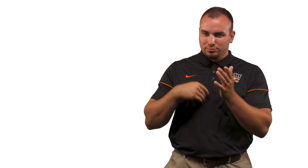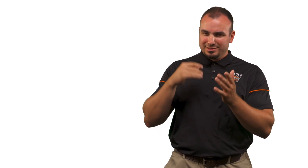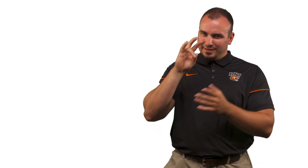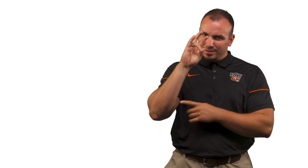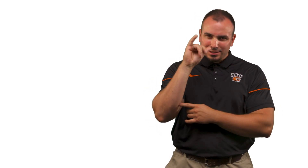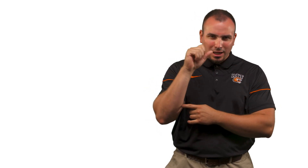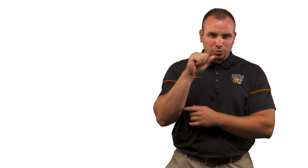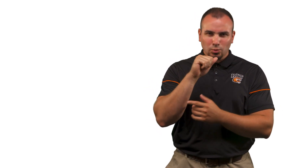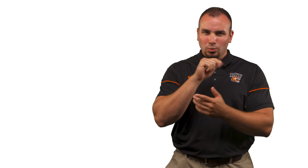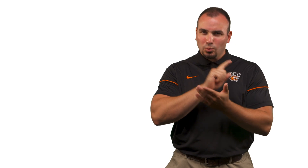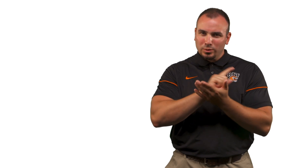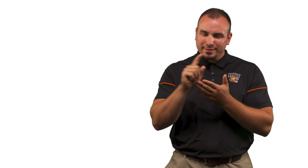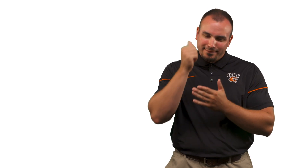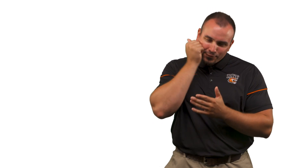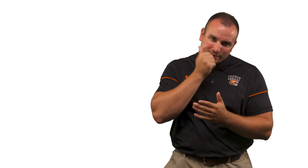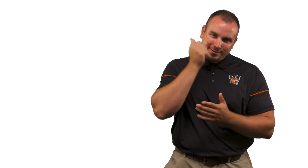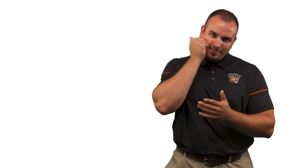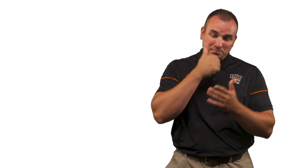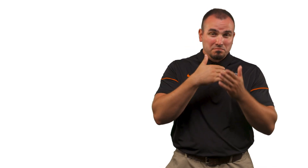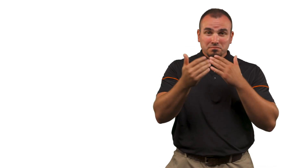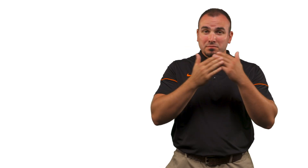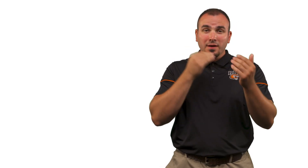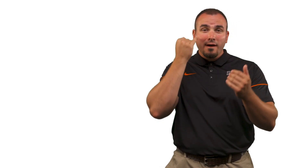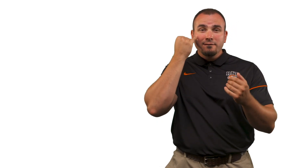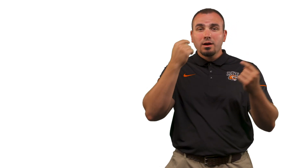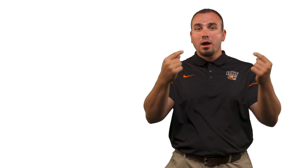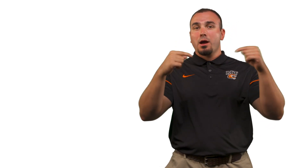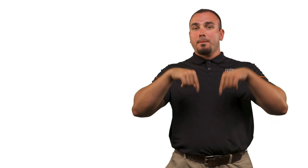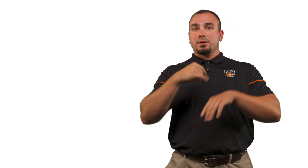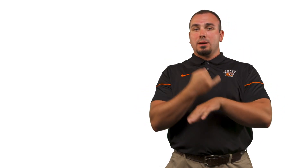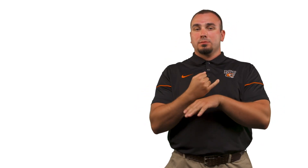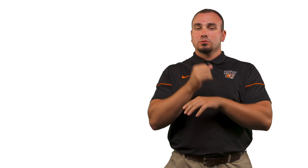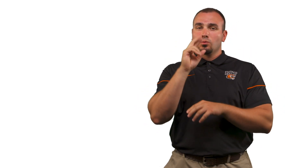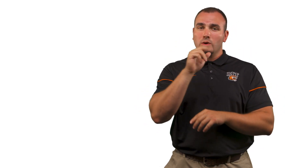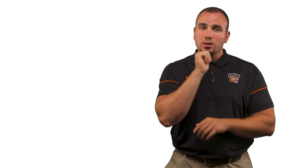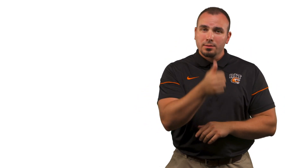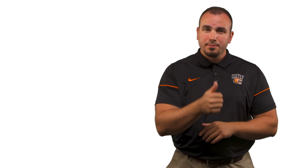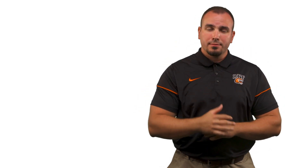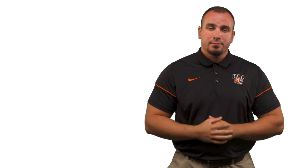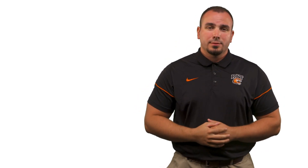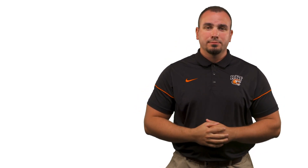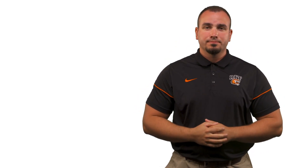Daily Health Screen every day, seven days a week, whether or not they are coming to campus.